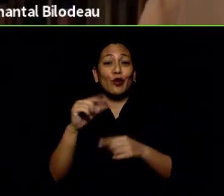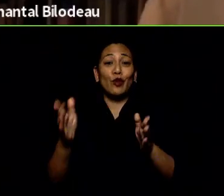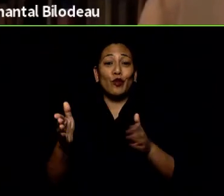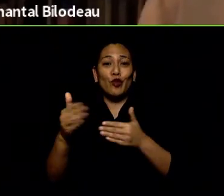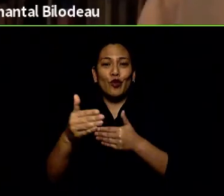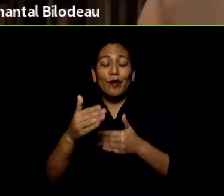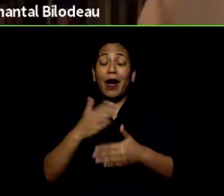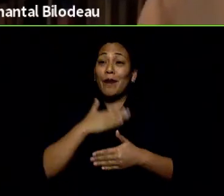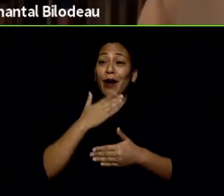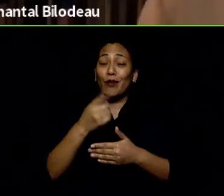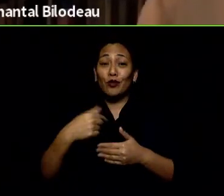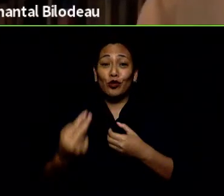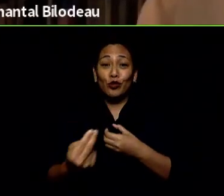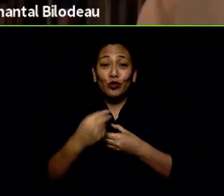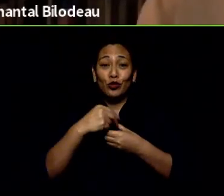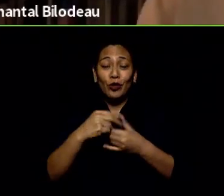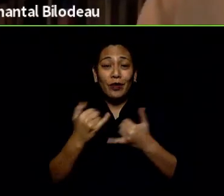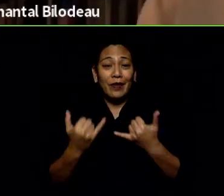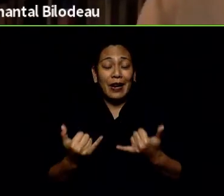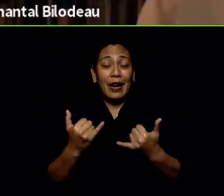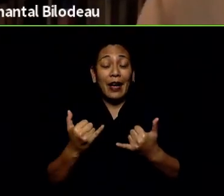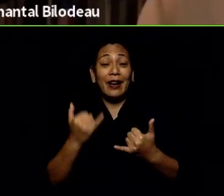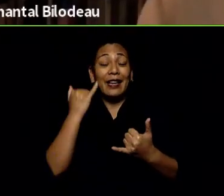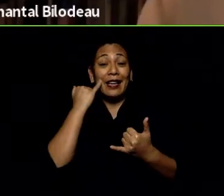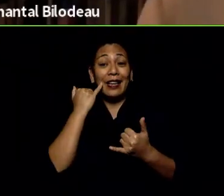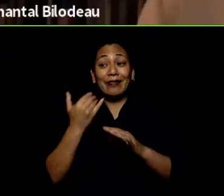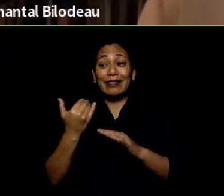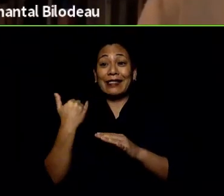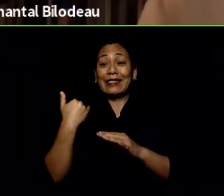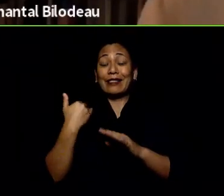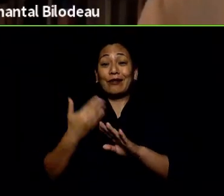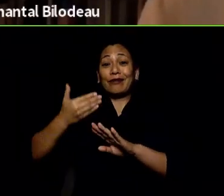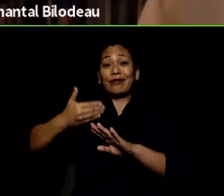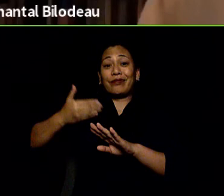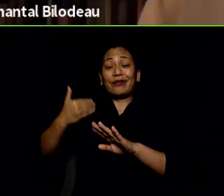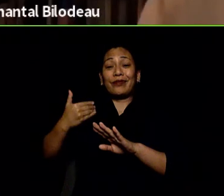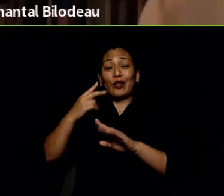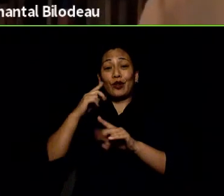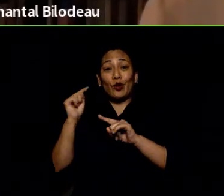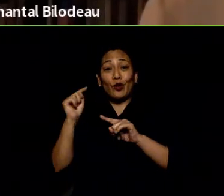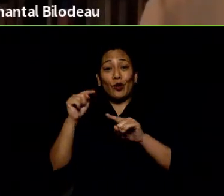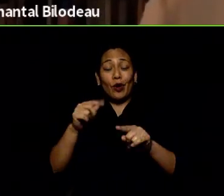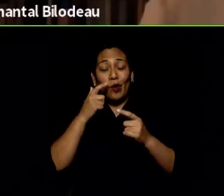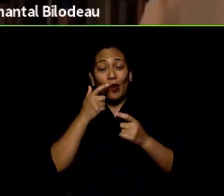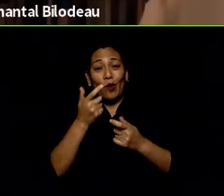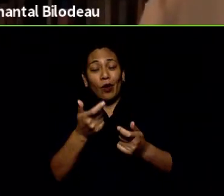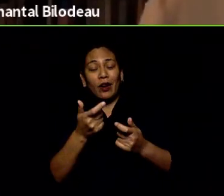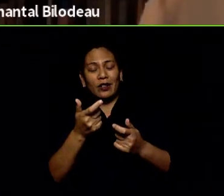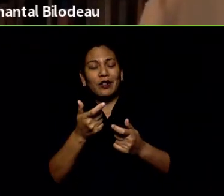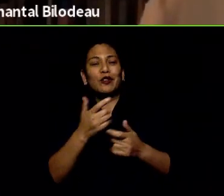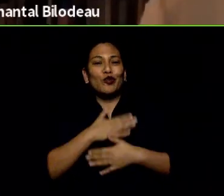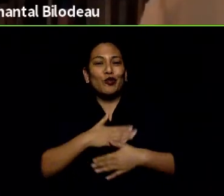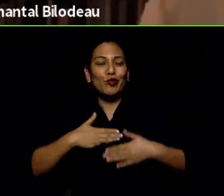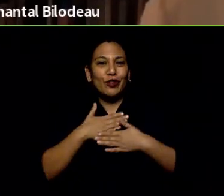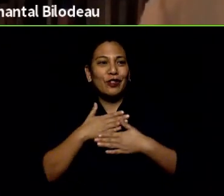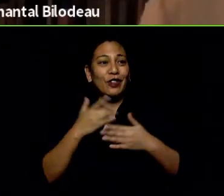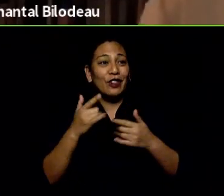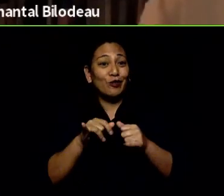If you were with us earlier, uh, at some of the sessions this afternoon, we appreciate you sticking with us, cause it's now the fourth one.